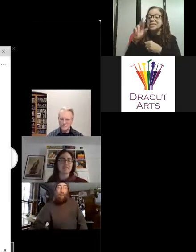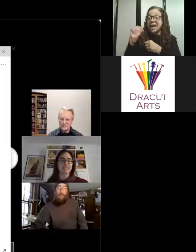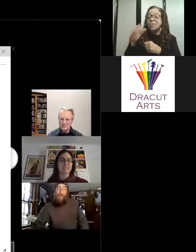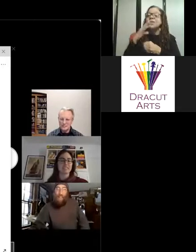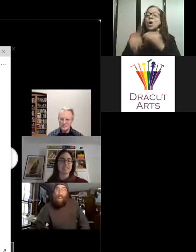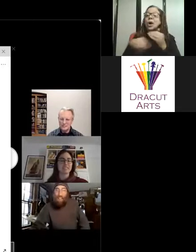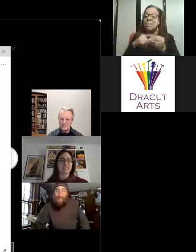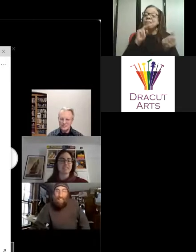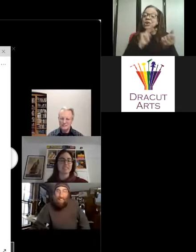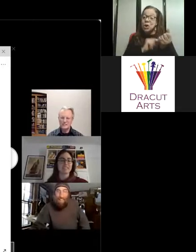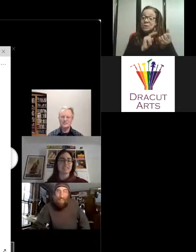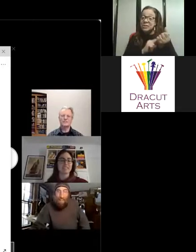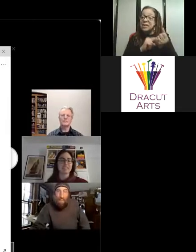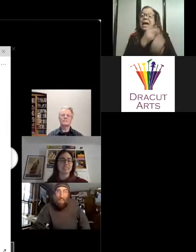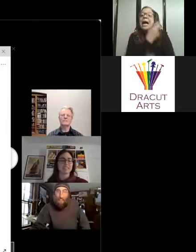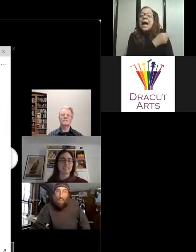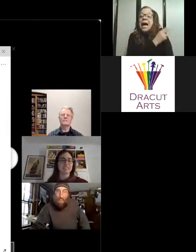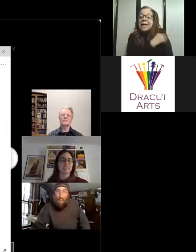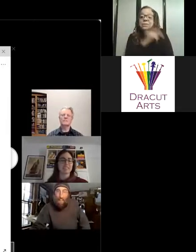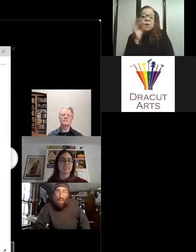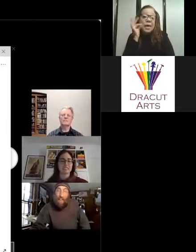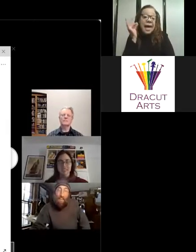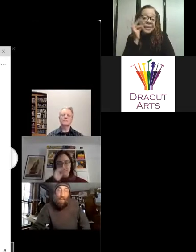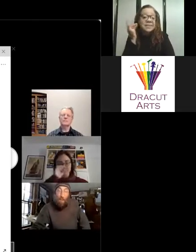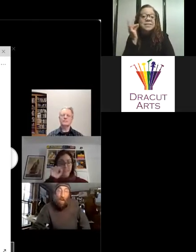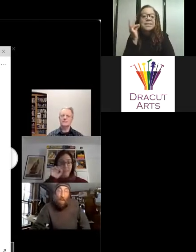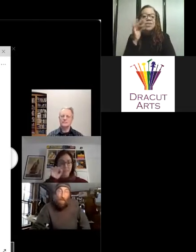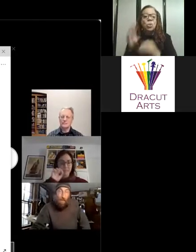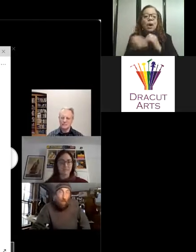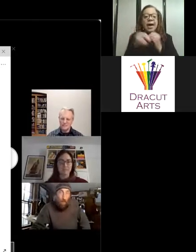hospital cats-- so I just, I love that detail-- and hospital rats too! They